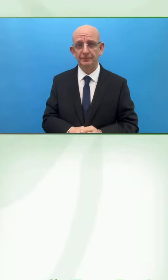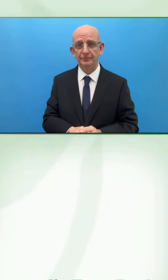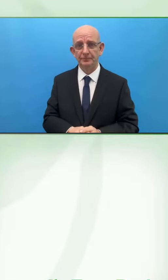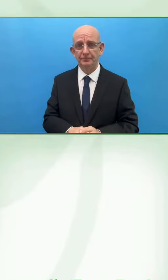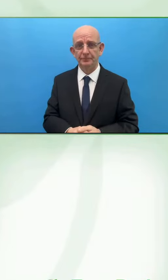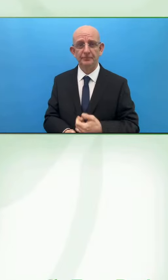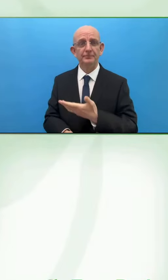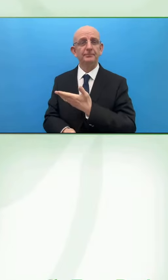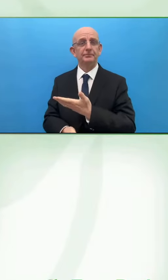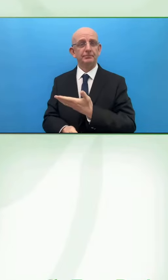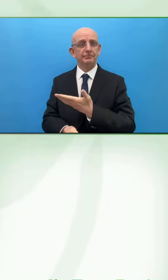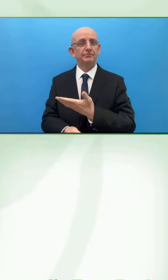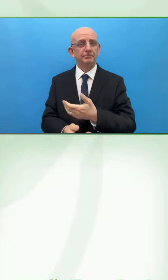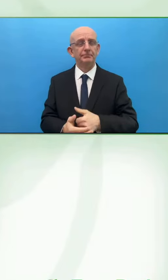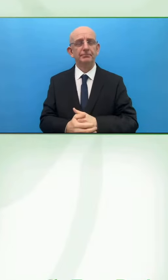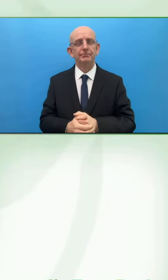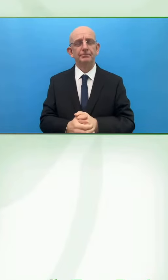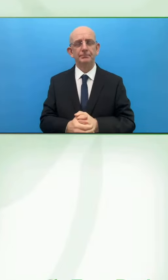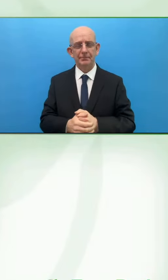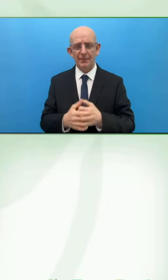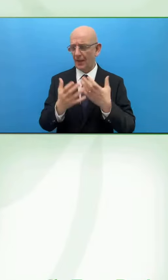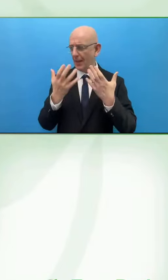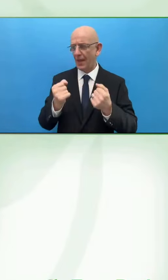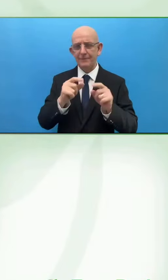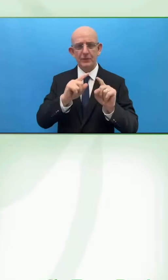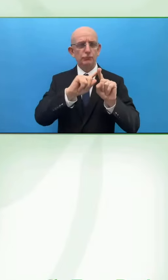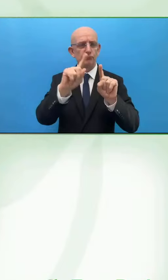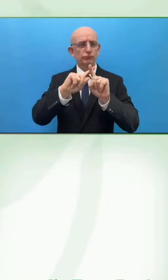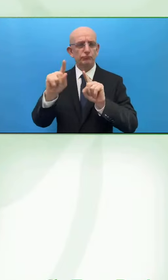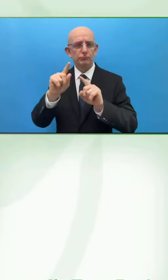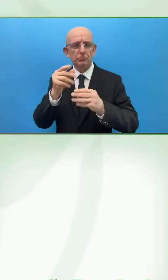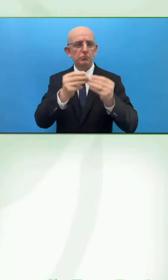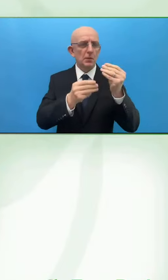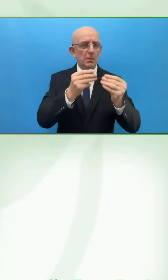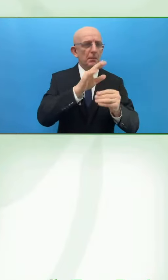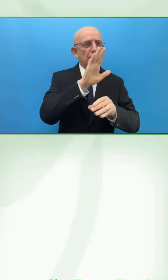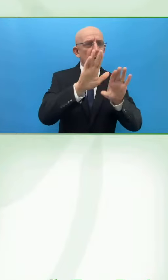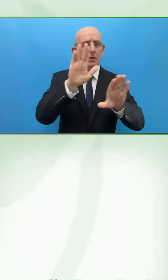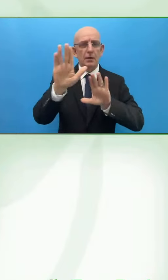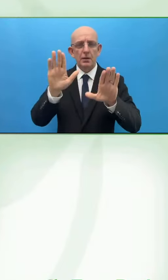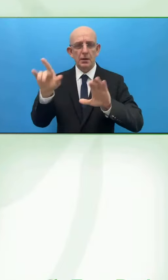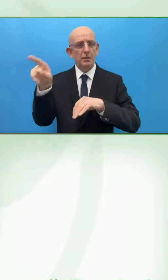I guess I have my family to bank, they always encourage me to be as independent as I could.